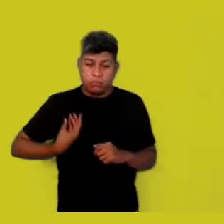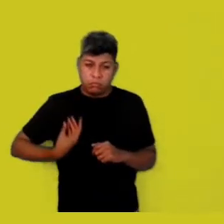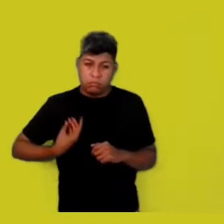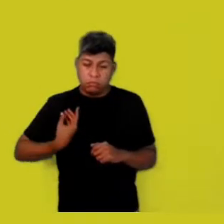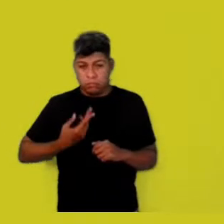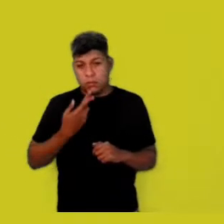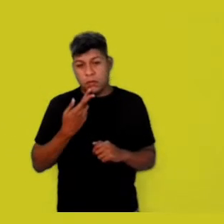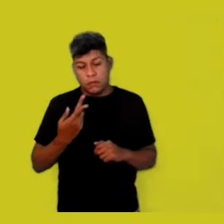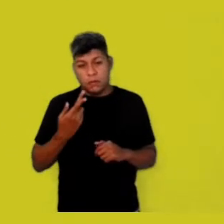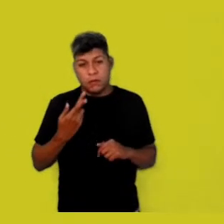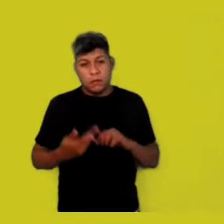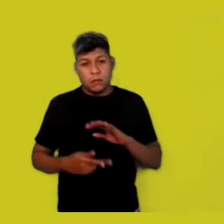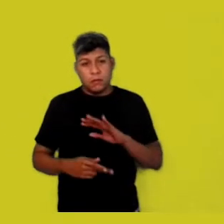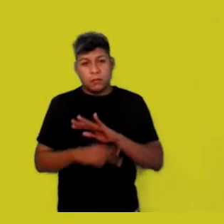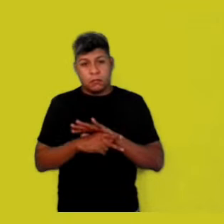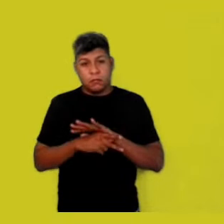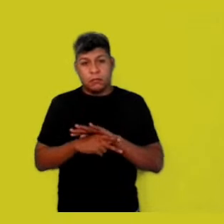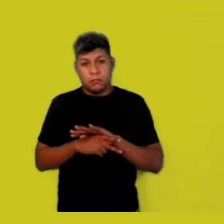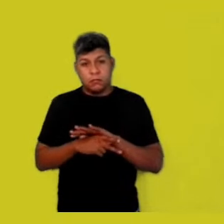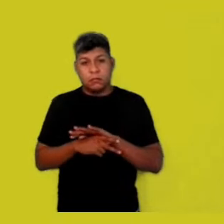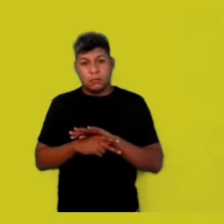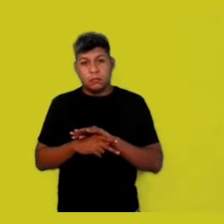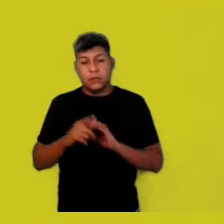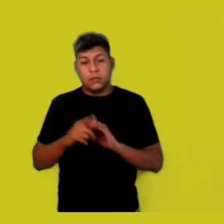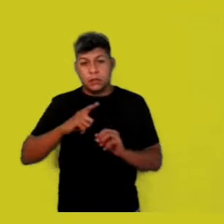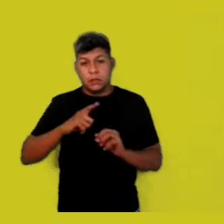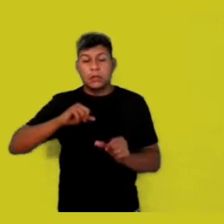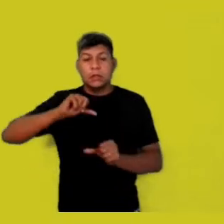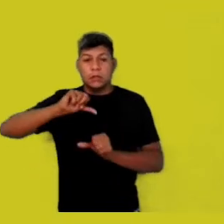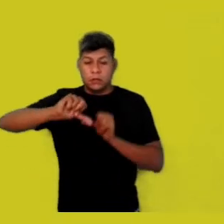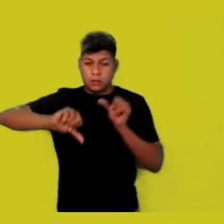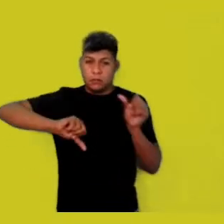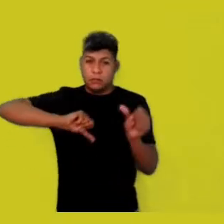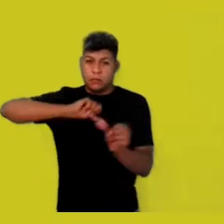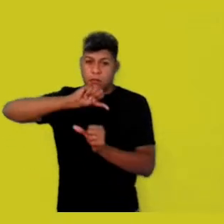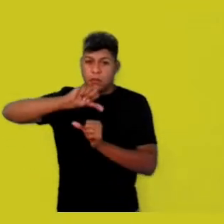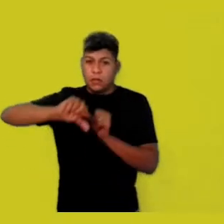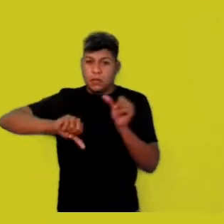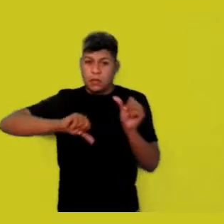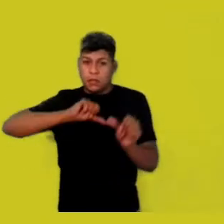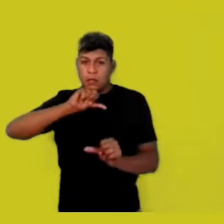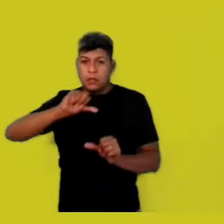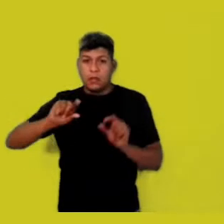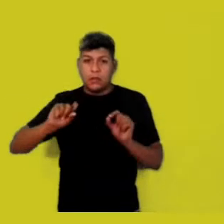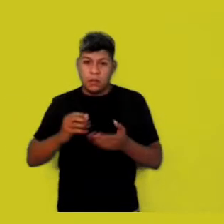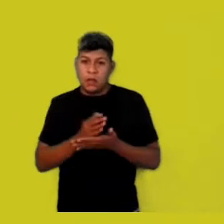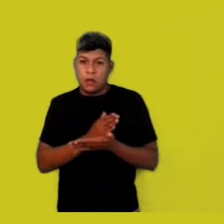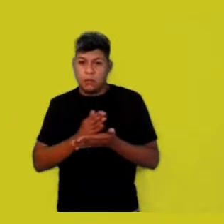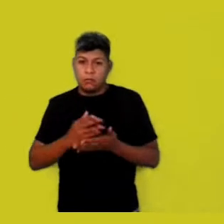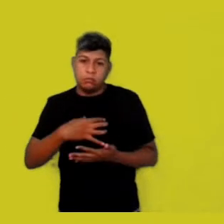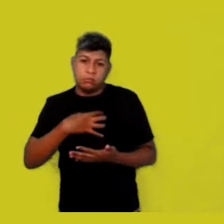in relation... Actually, he takes a leap in a way,